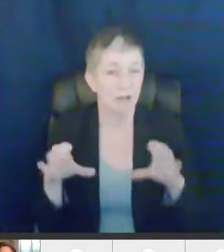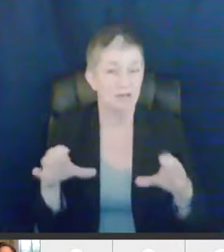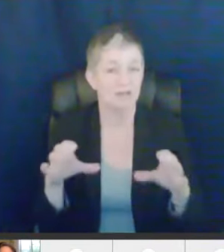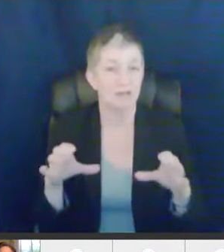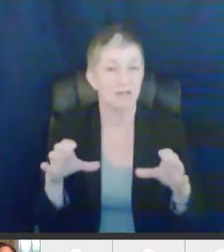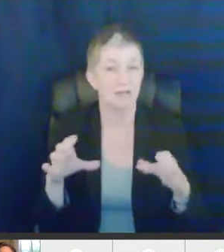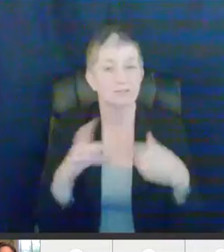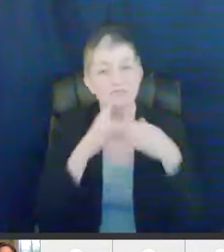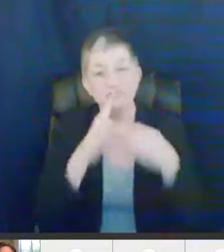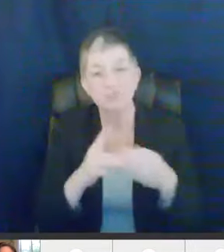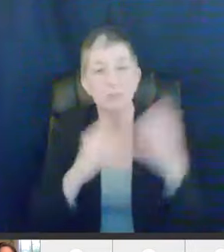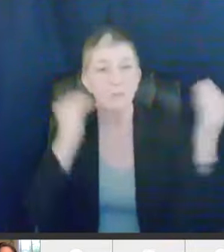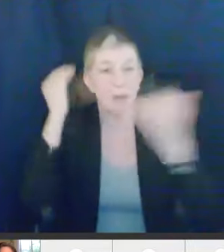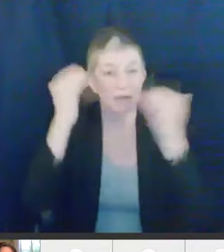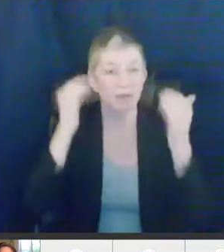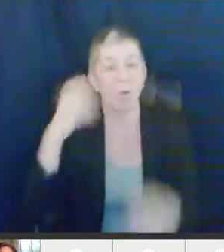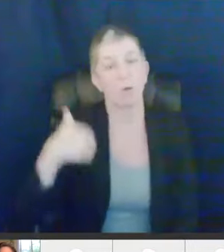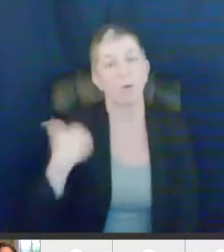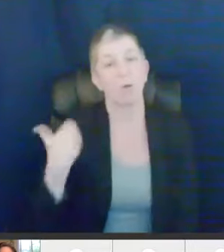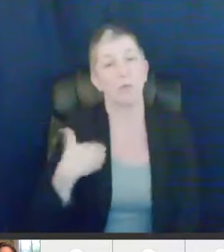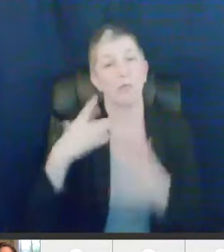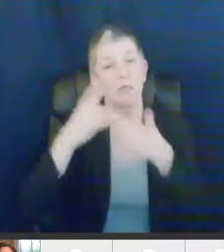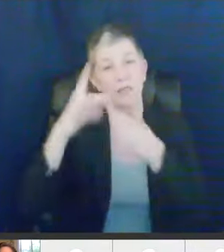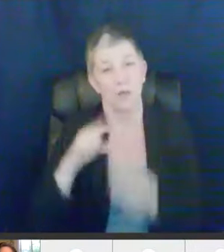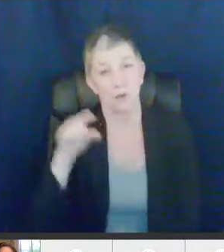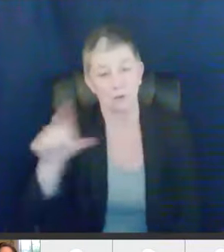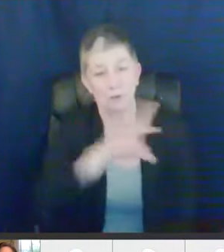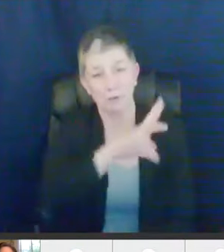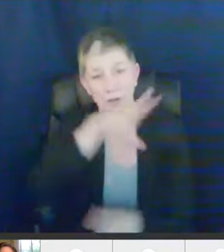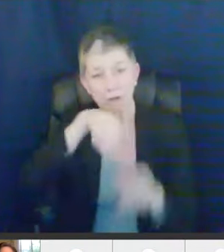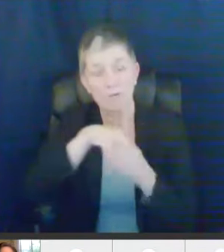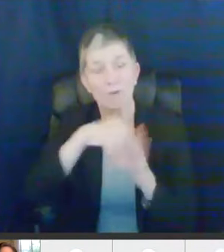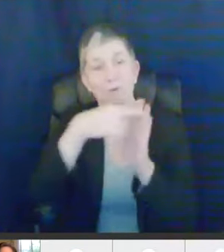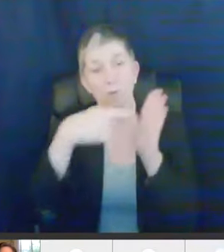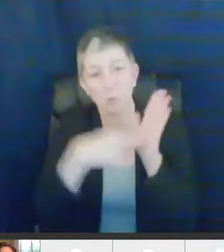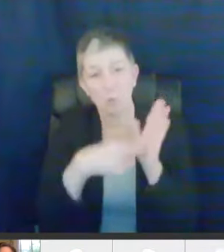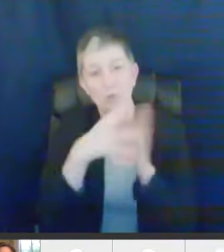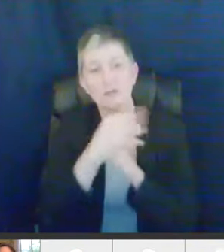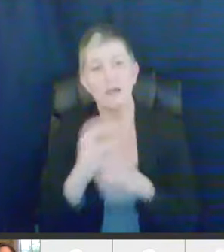adult or youth leaders that involves rules and formal practice and